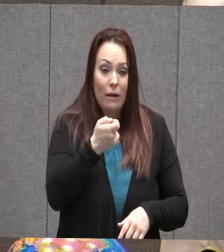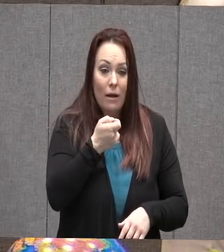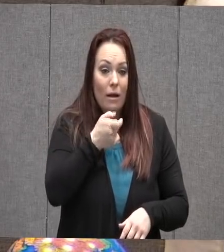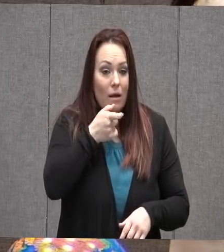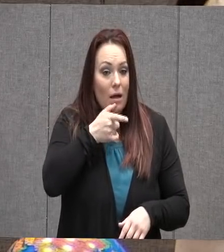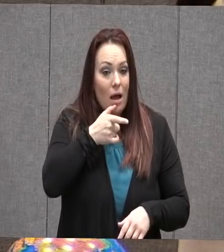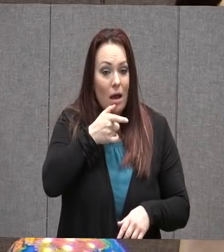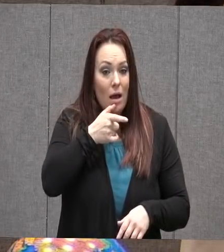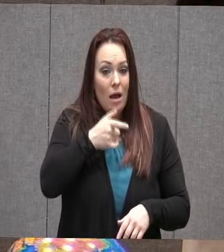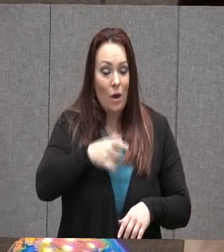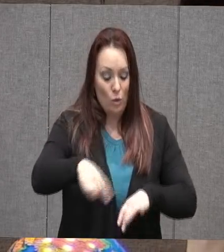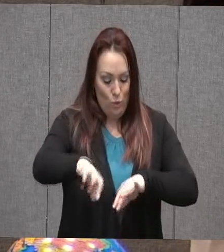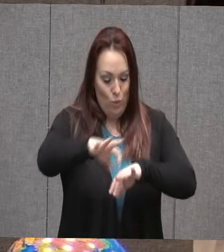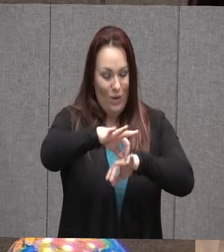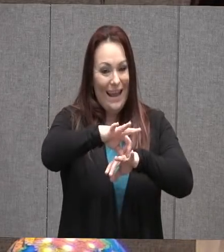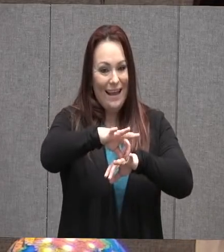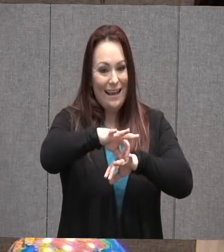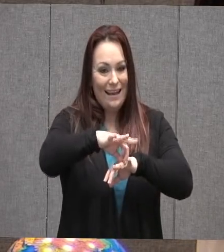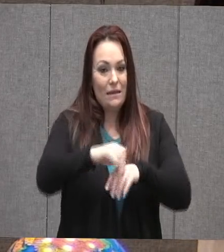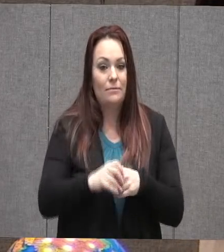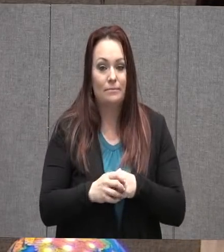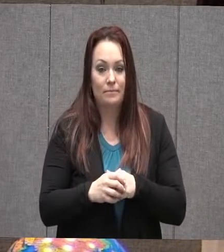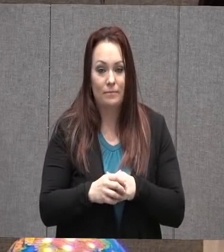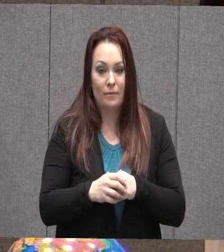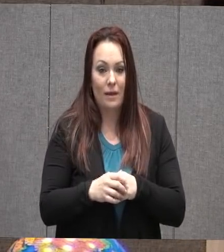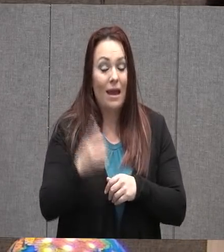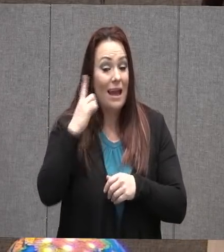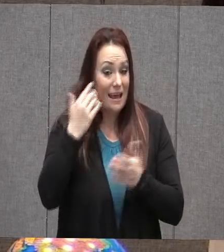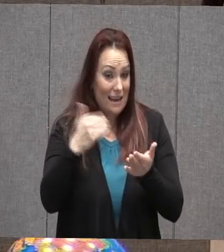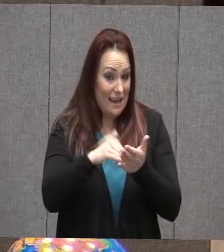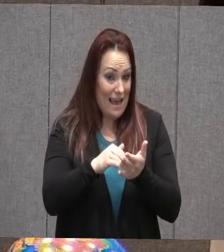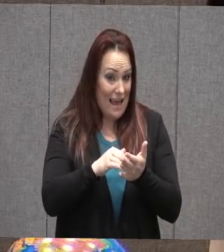Another one of our keywords. There's our glued sound for I-N-G.